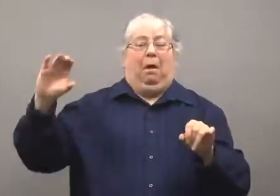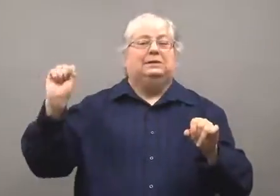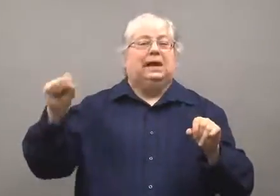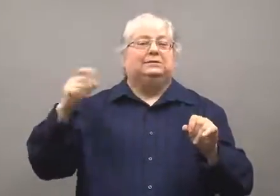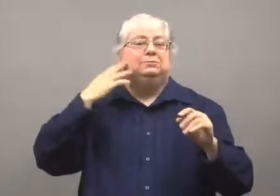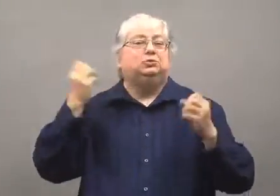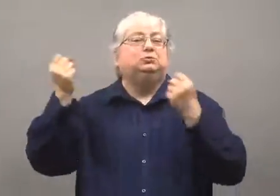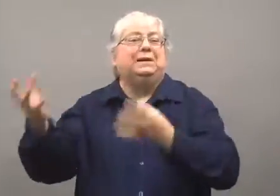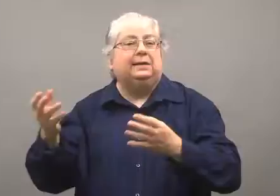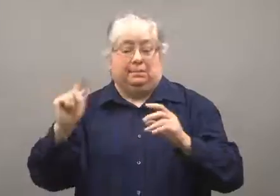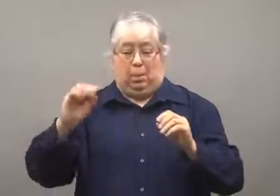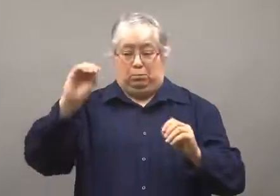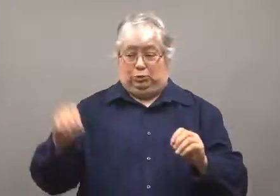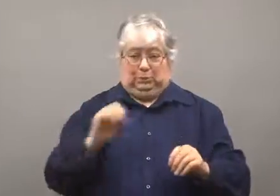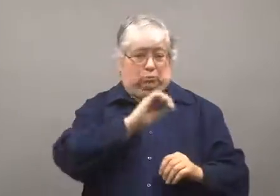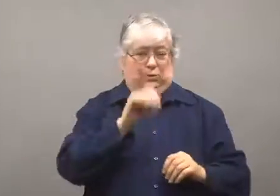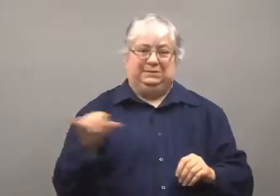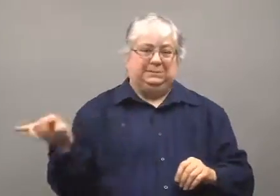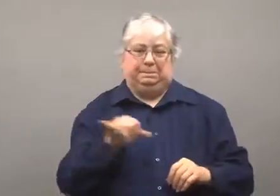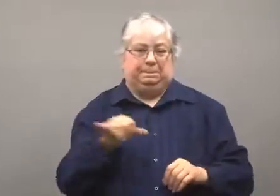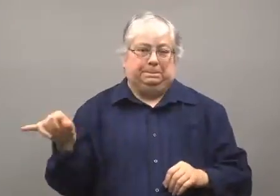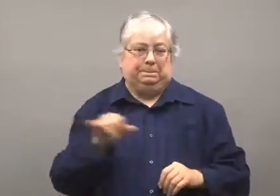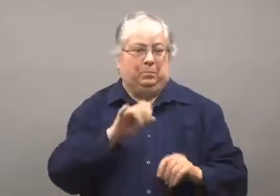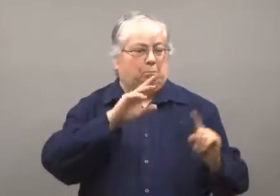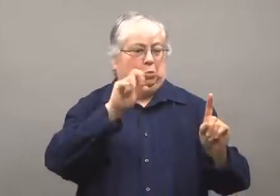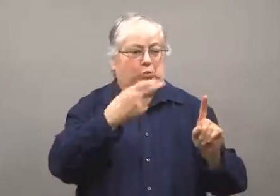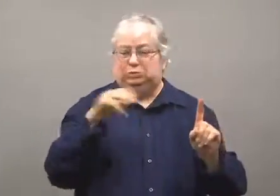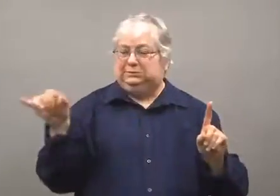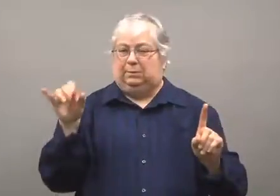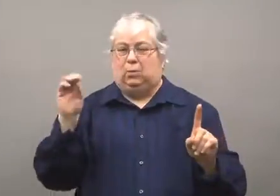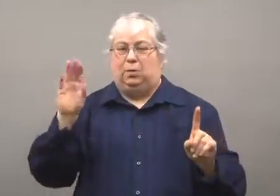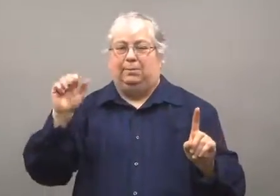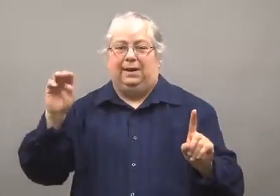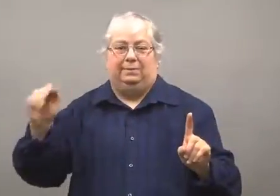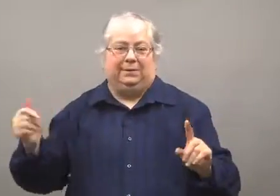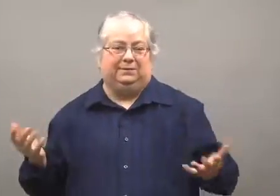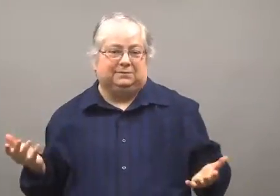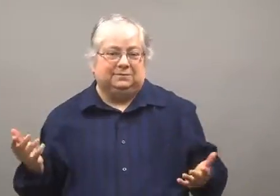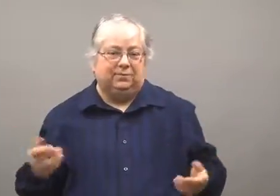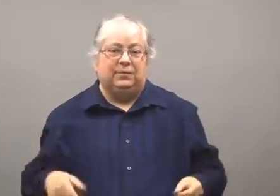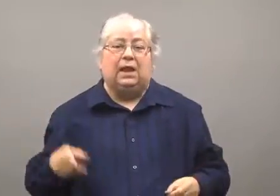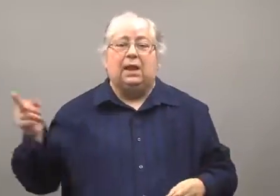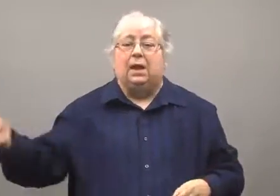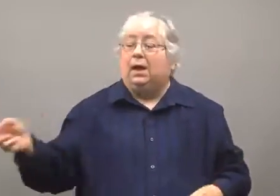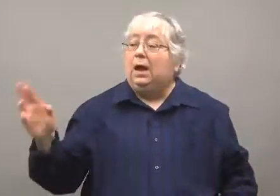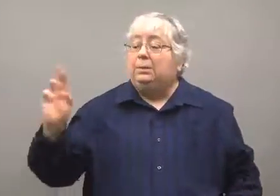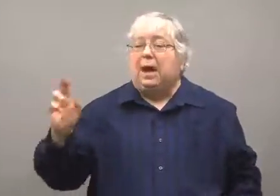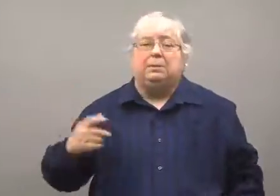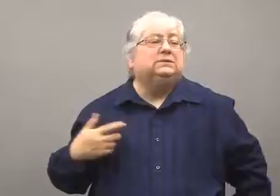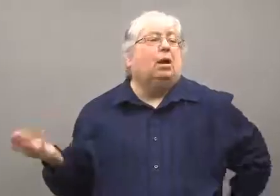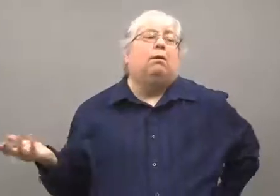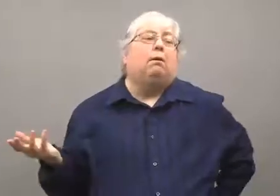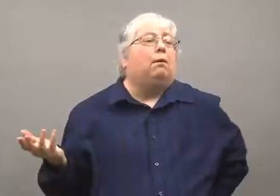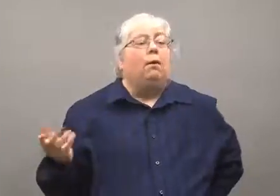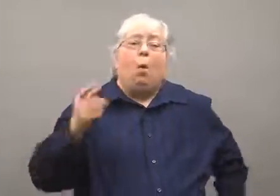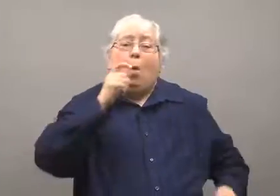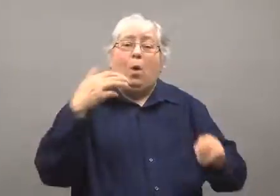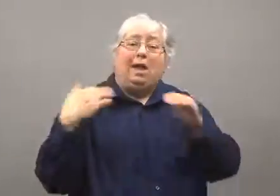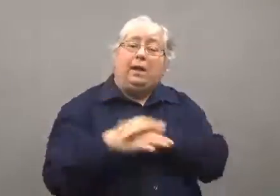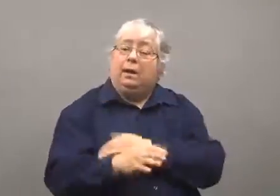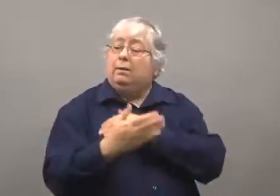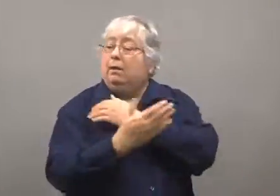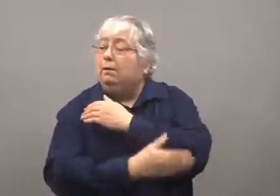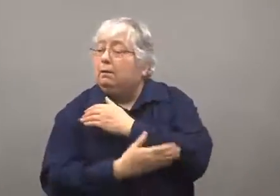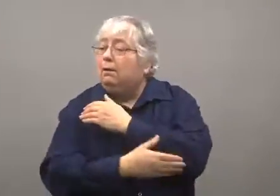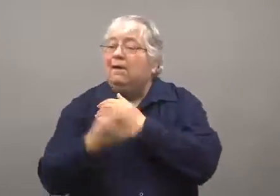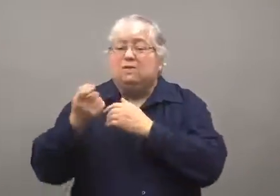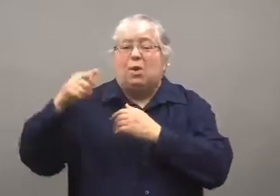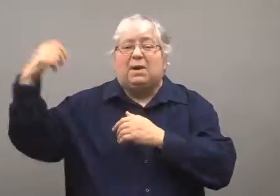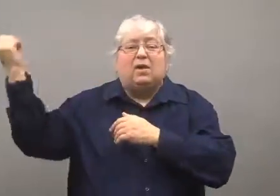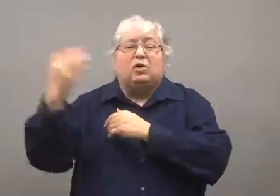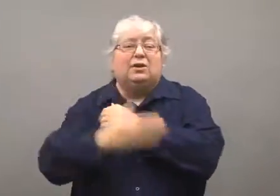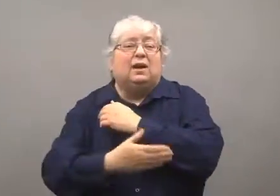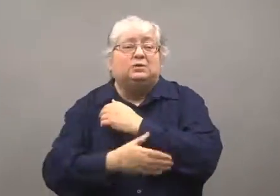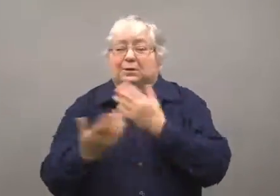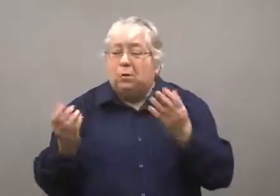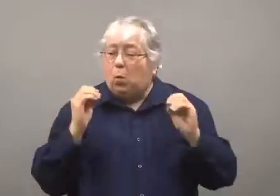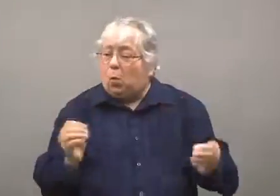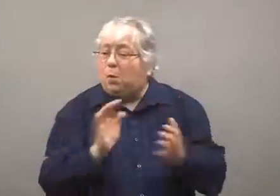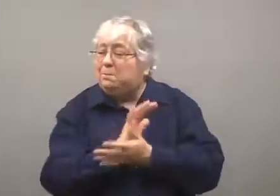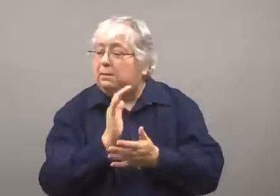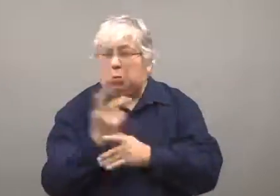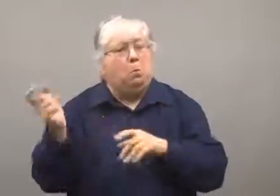The numbers are higher now, but Bush and Obama protected the same percentage of aliens.